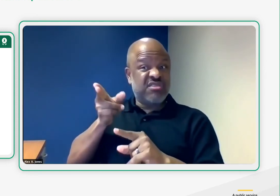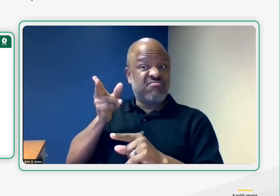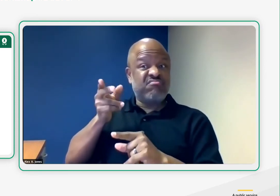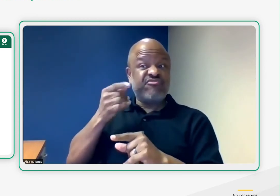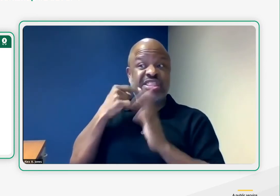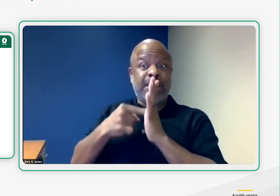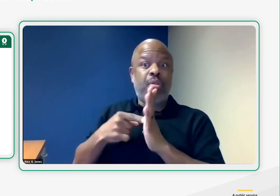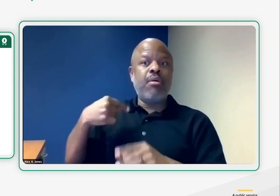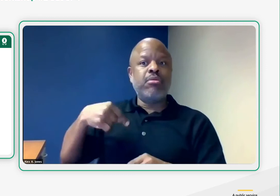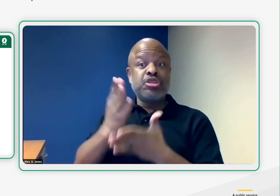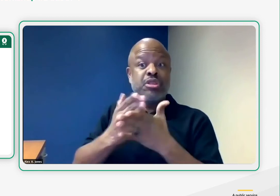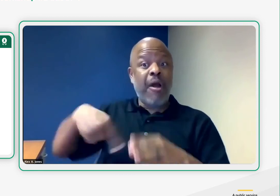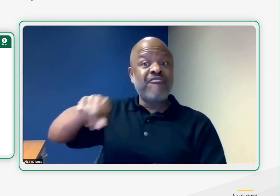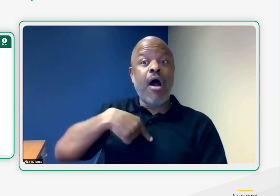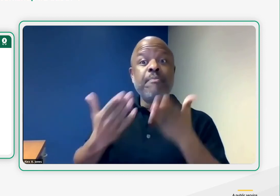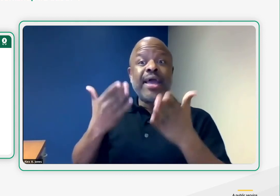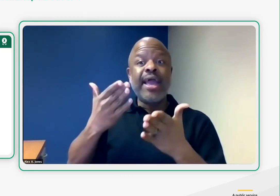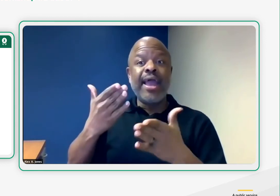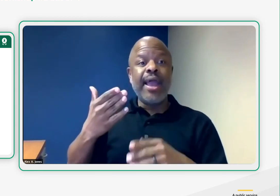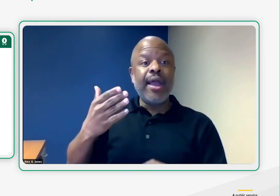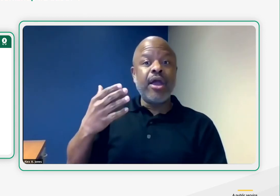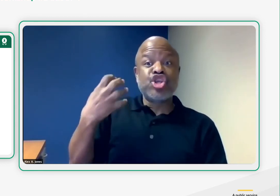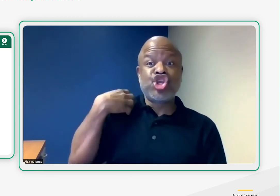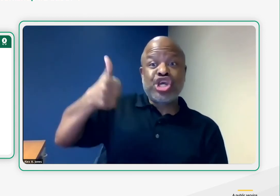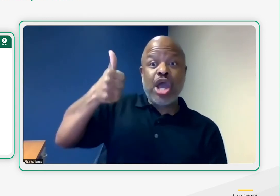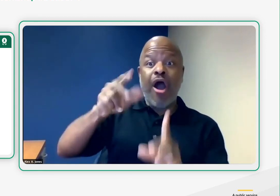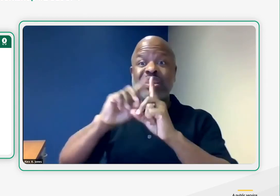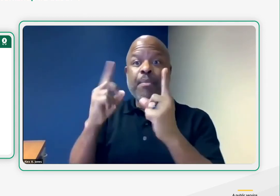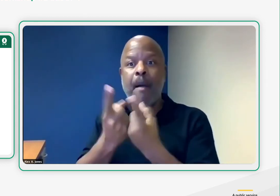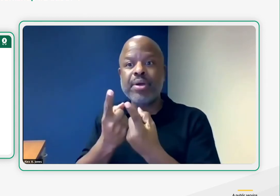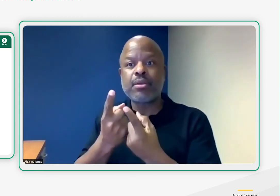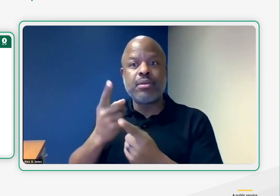So, now when we divide money,